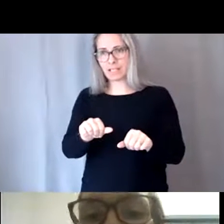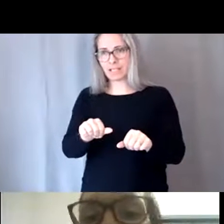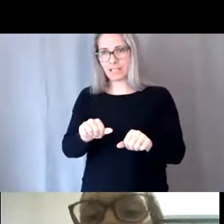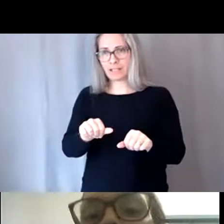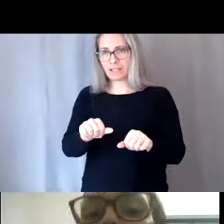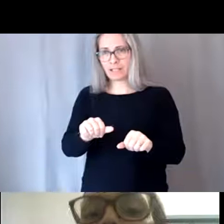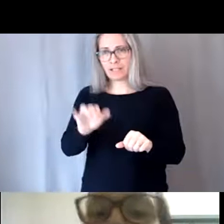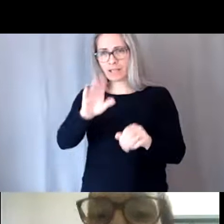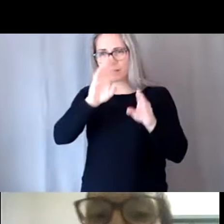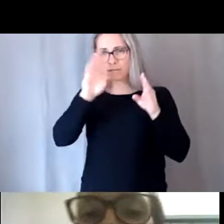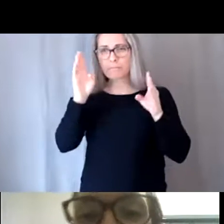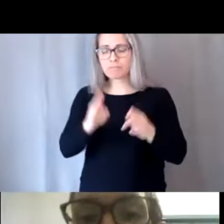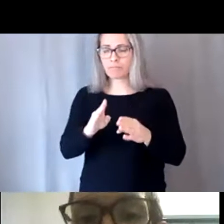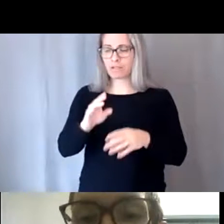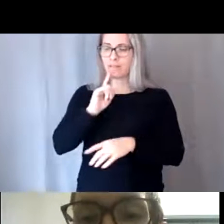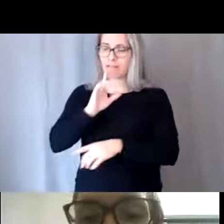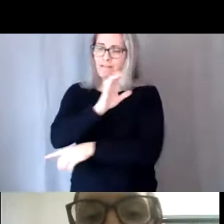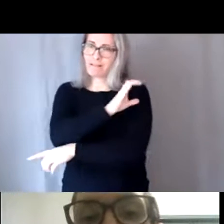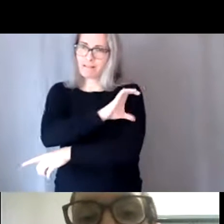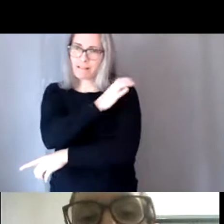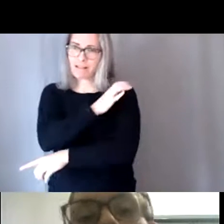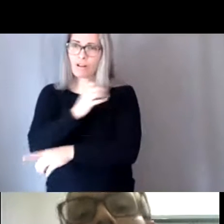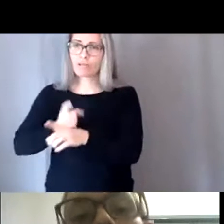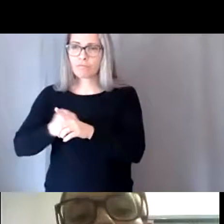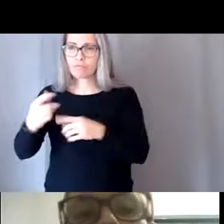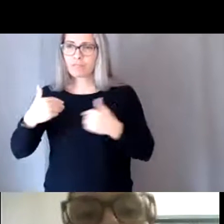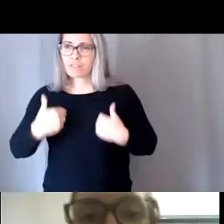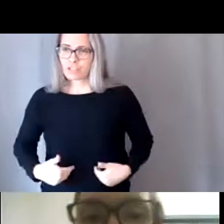and occupational therapies in this clinical laboratory